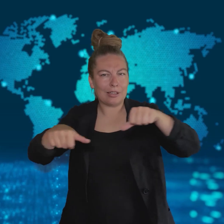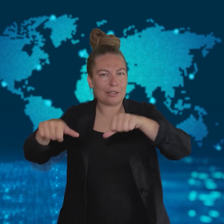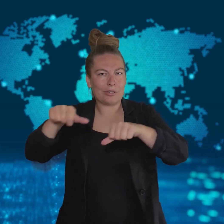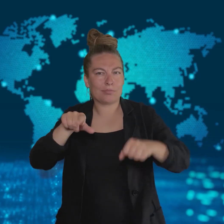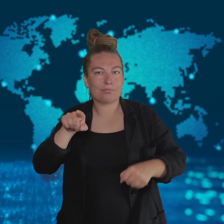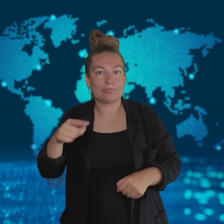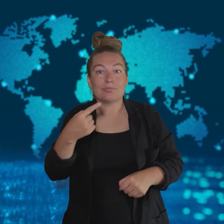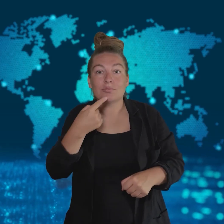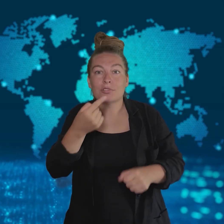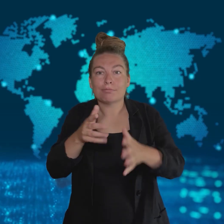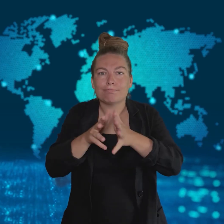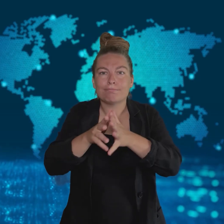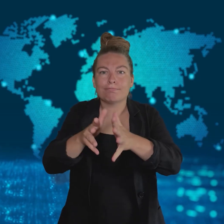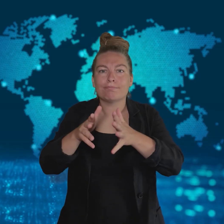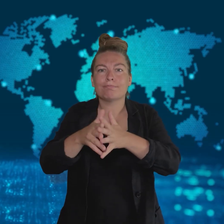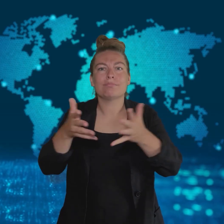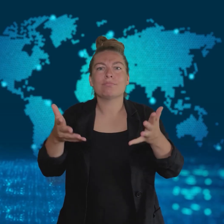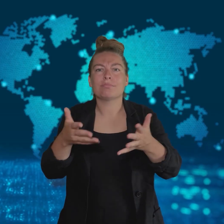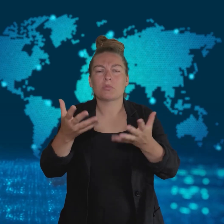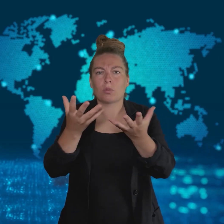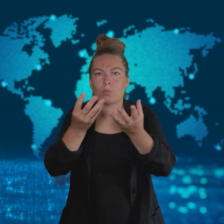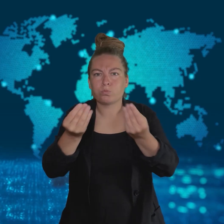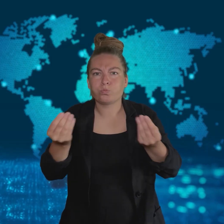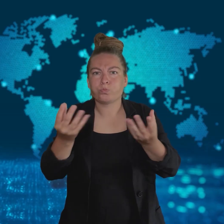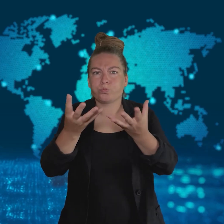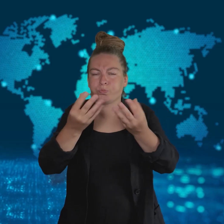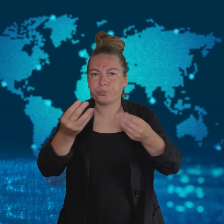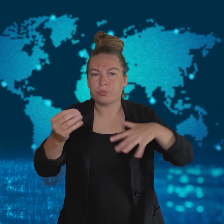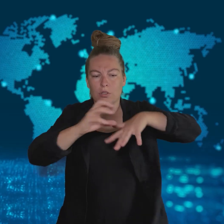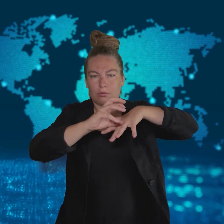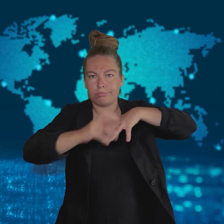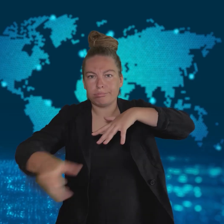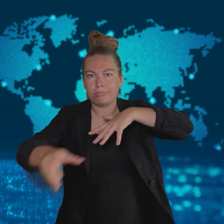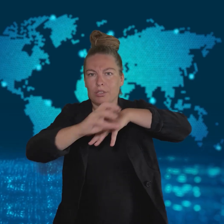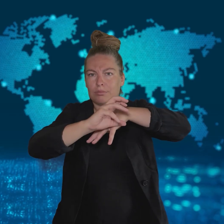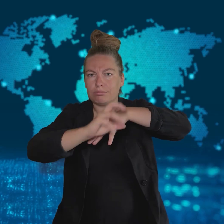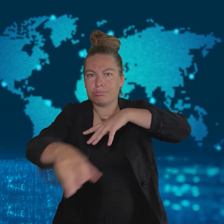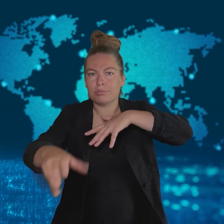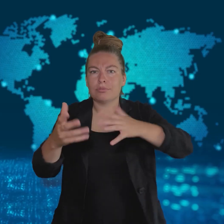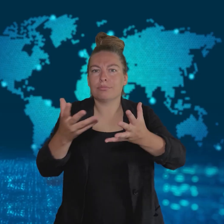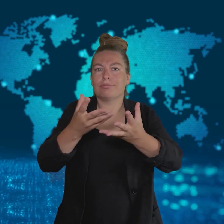According to those experts, the glacier was advancing.